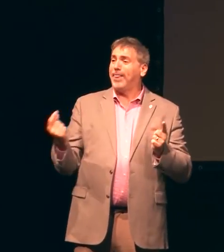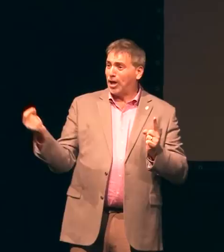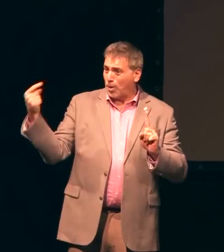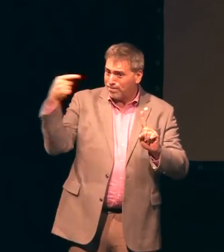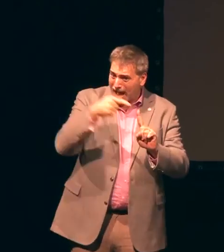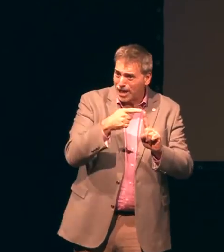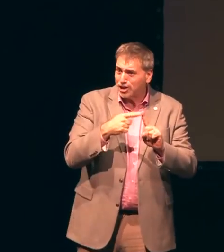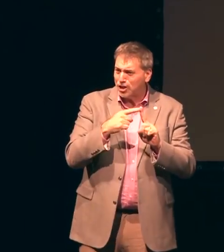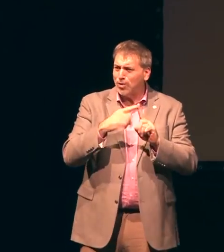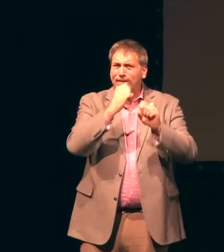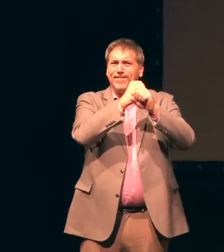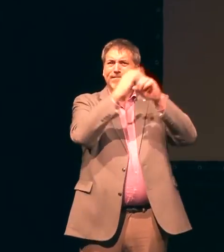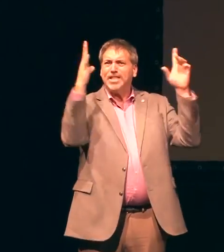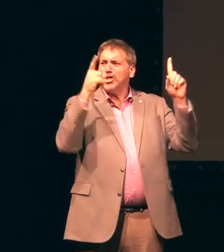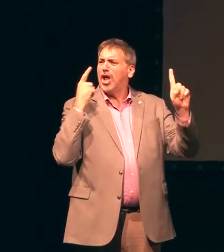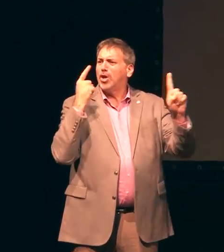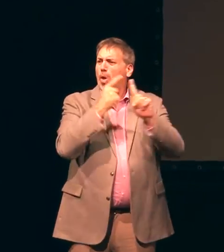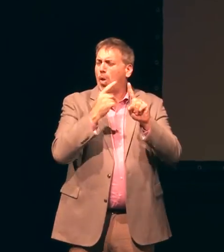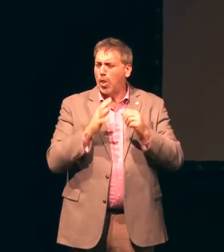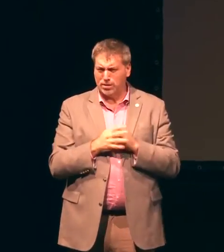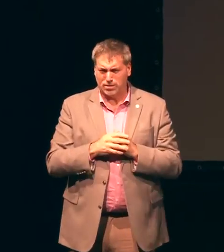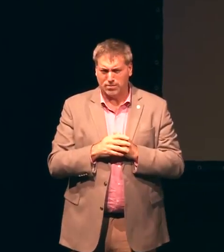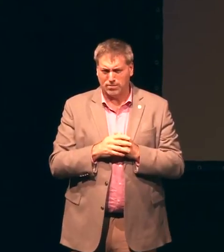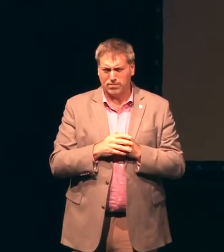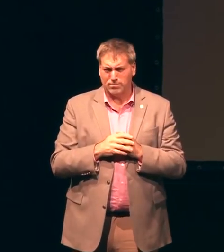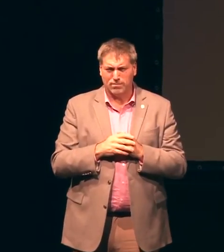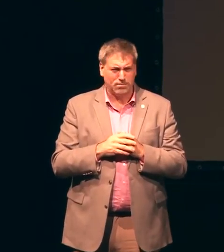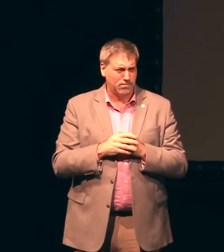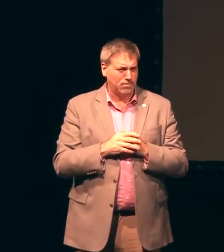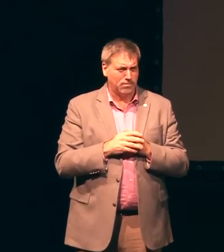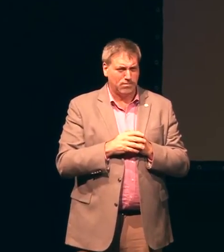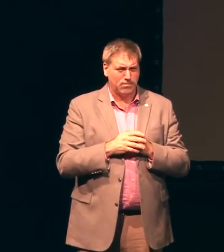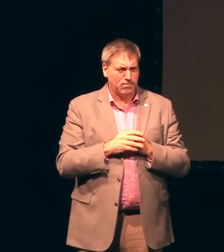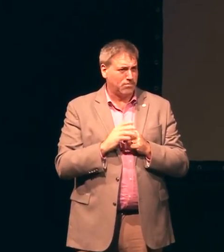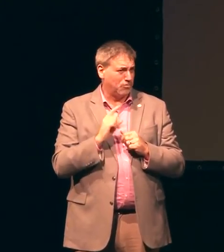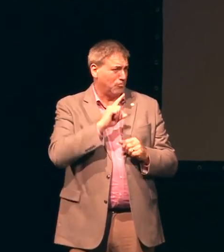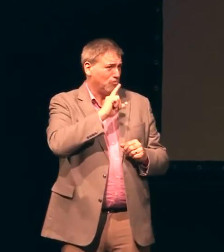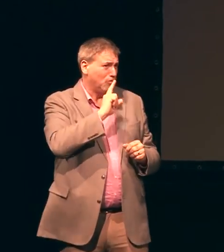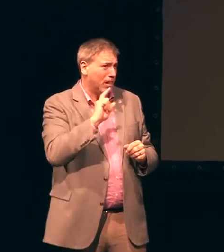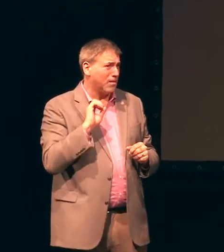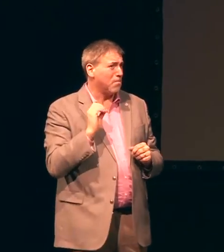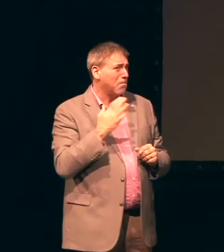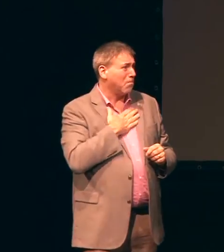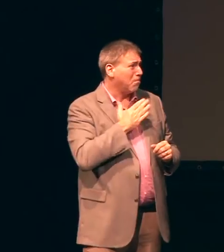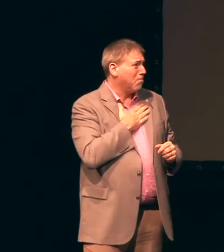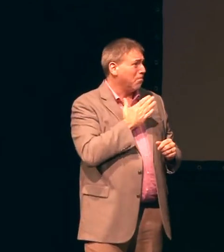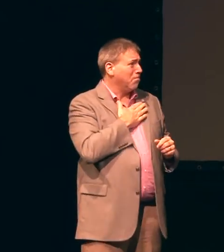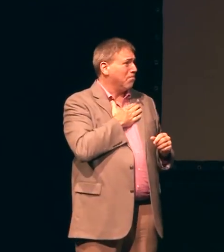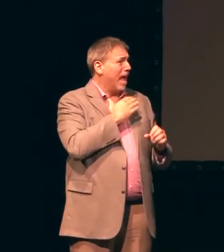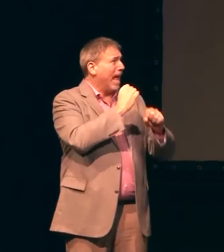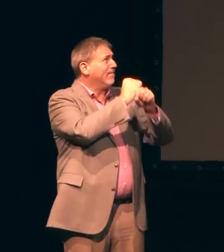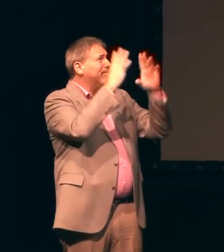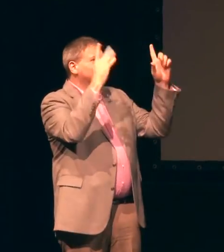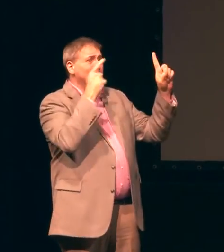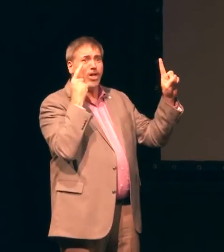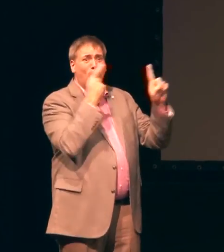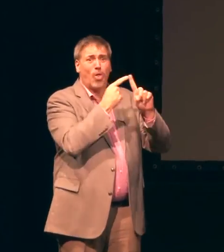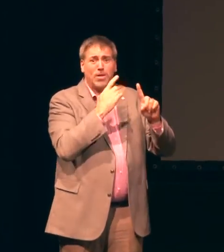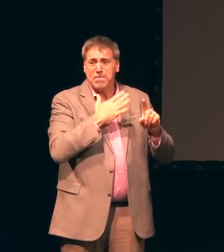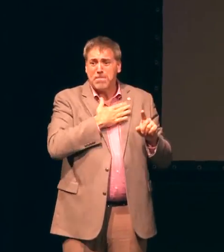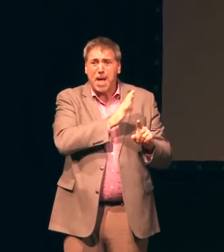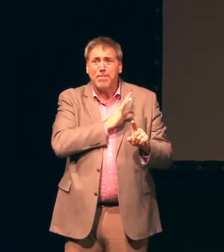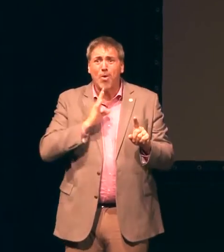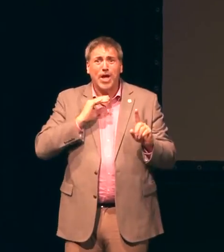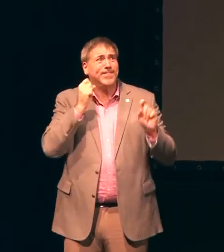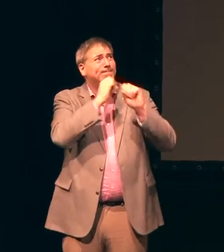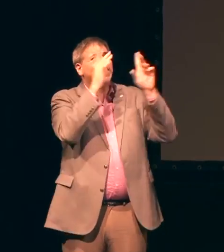now, going back to the vision, what is the goal?